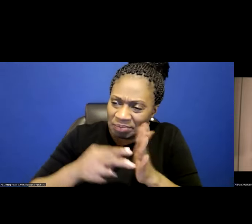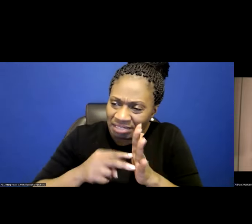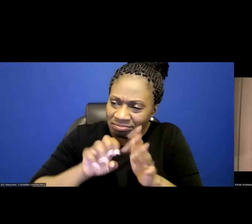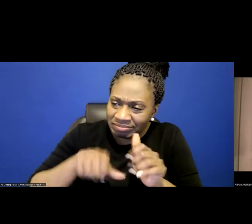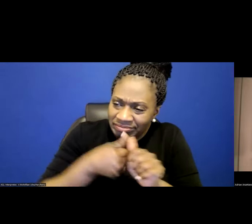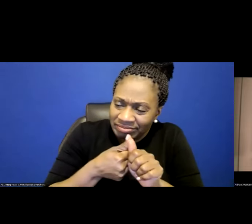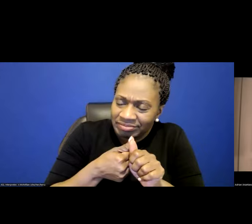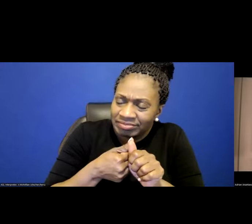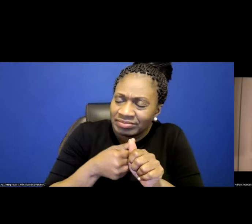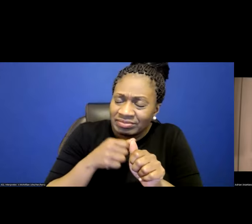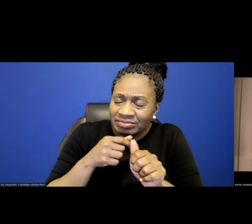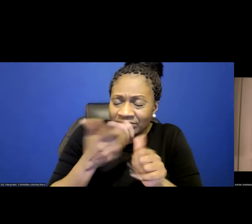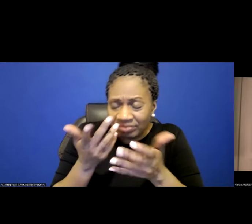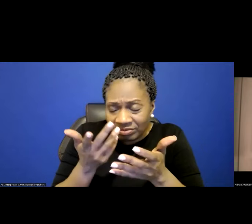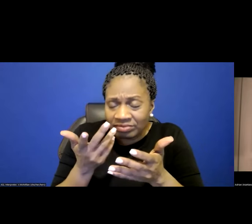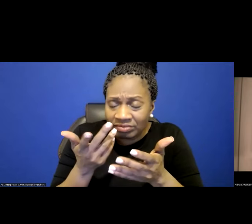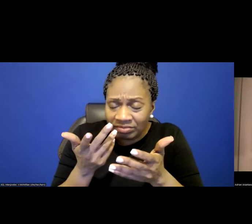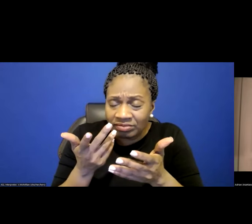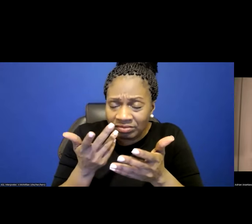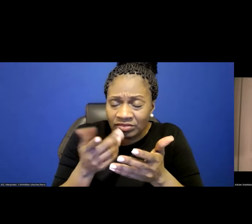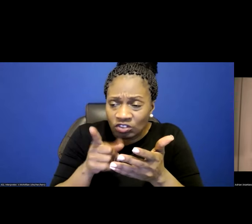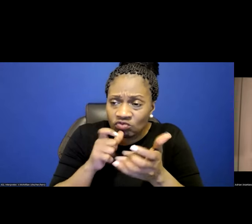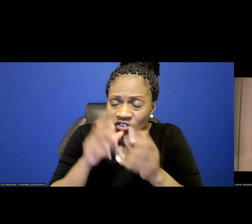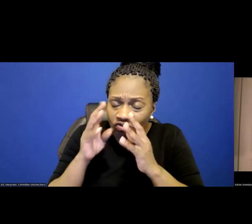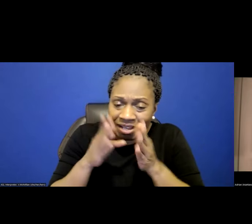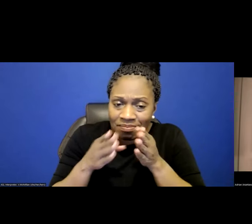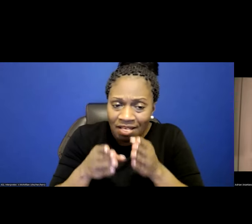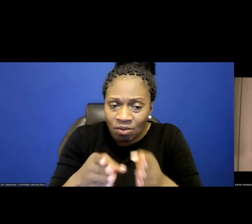you're really creating pathways access